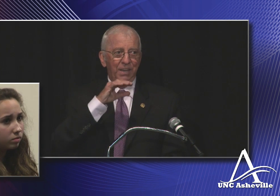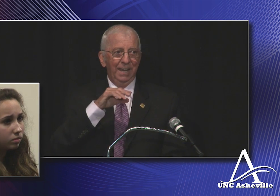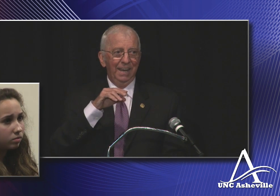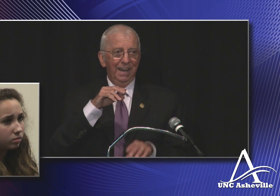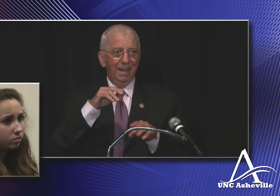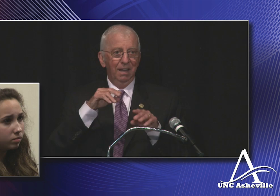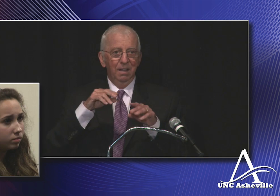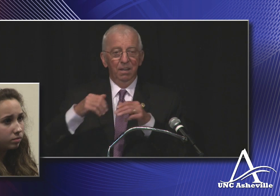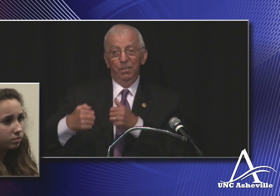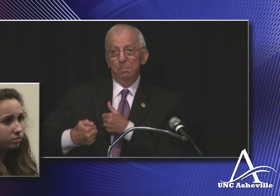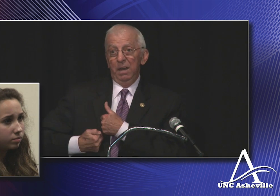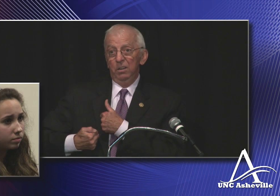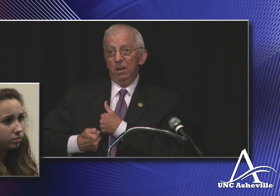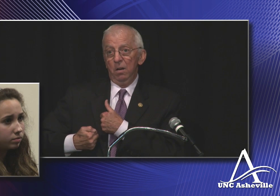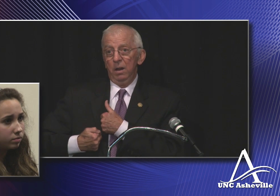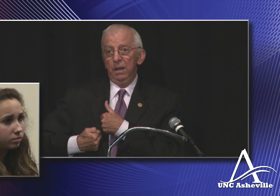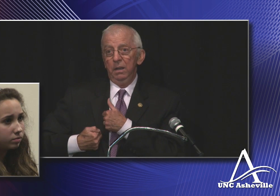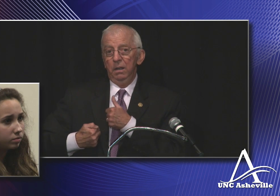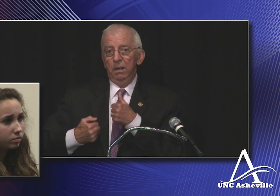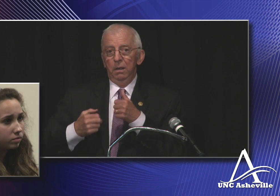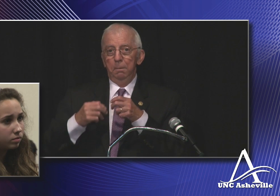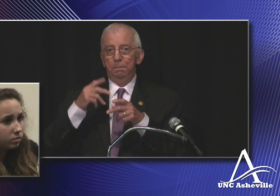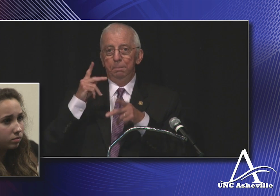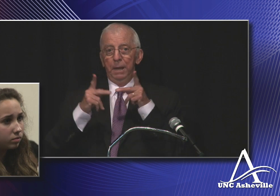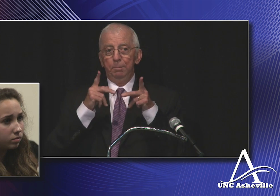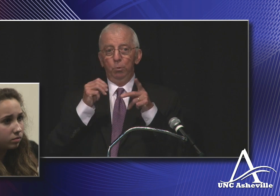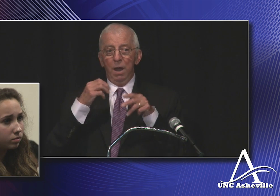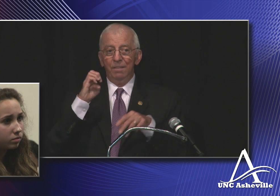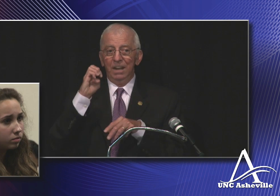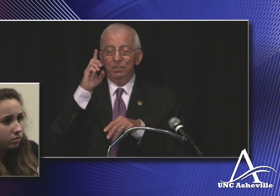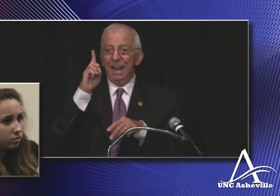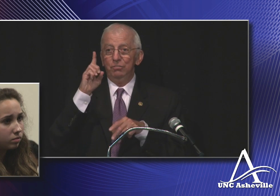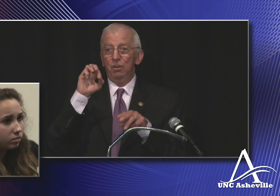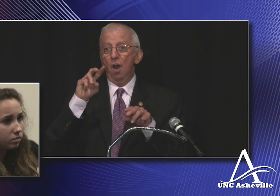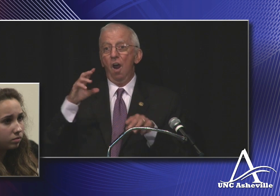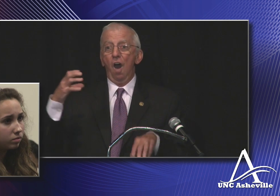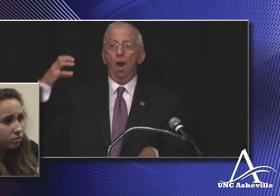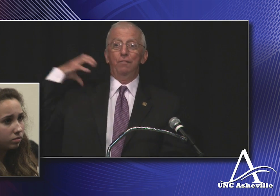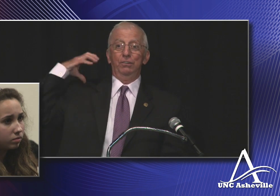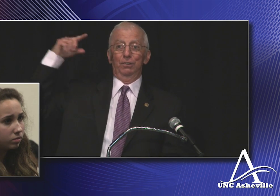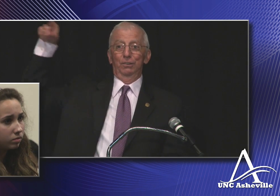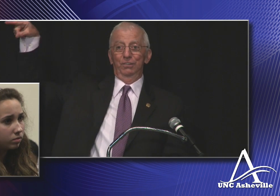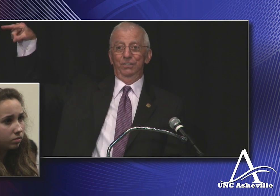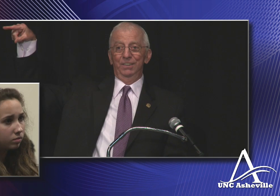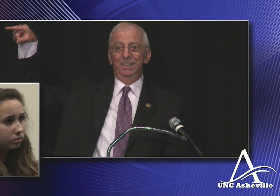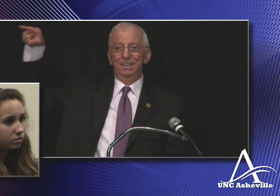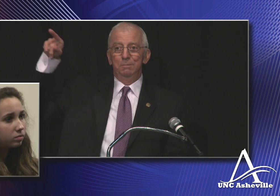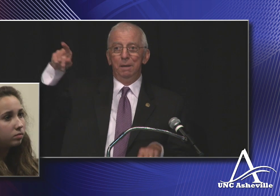The military people who have education are officers.